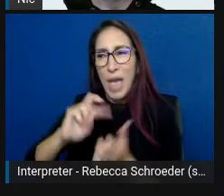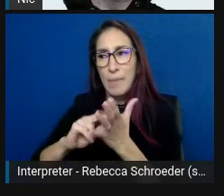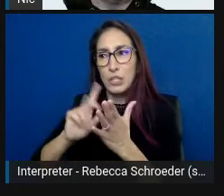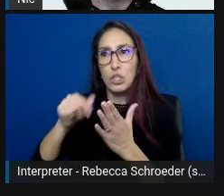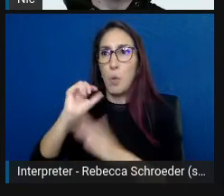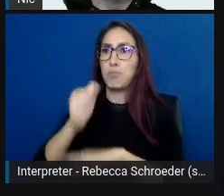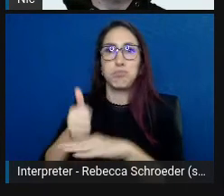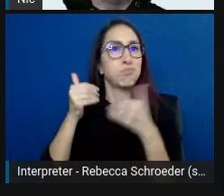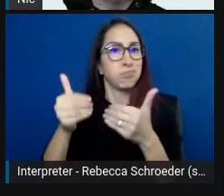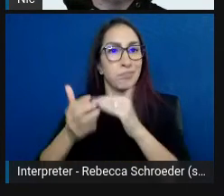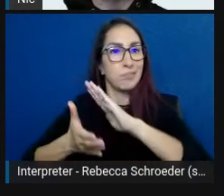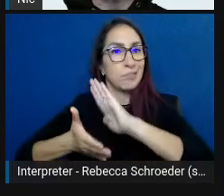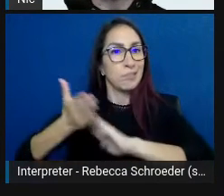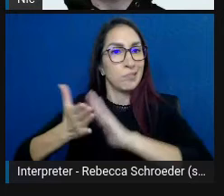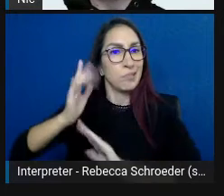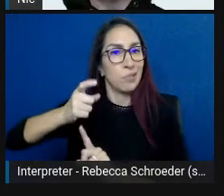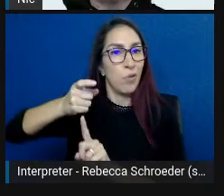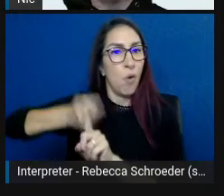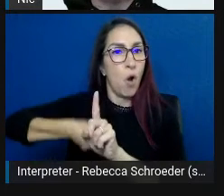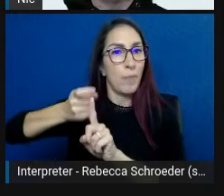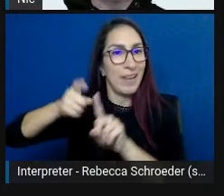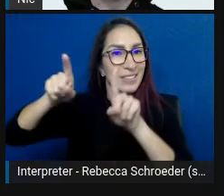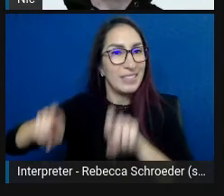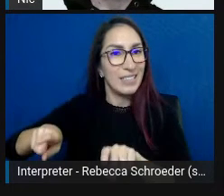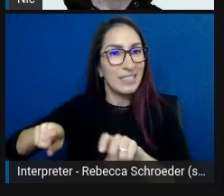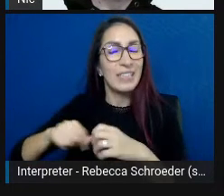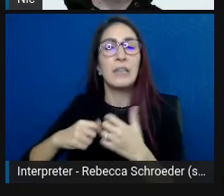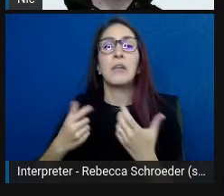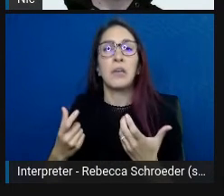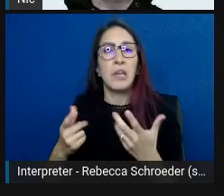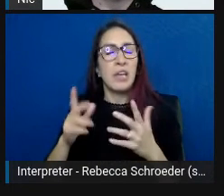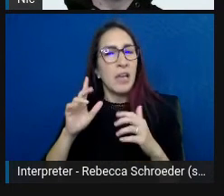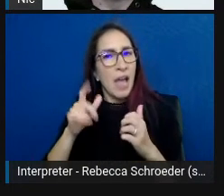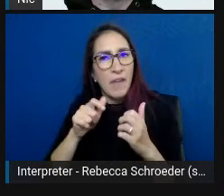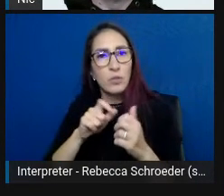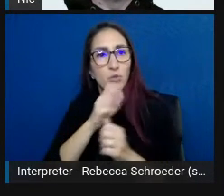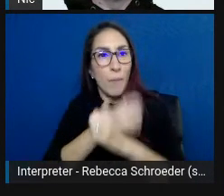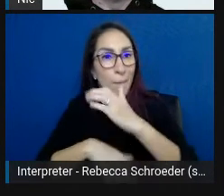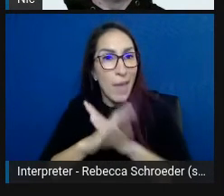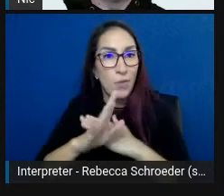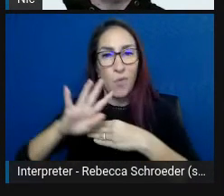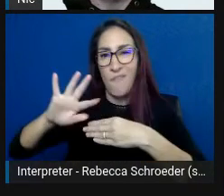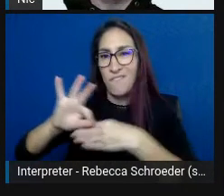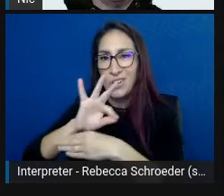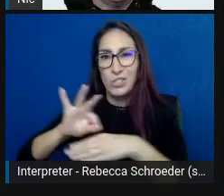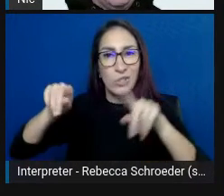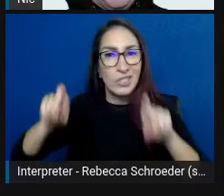that they have to do manual testing and functional testing, and they can't rely just on automated testing.